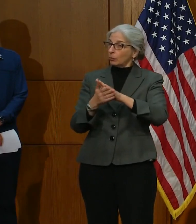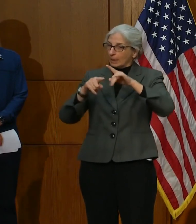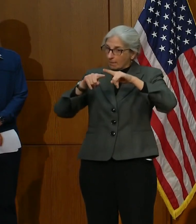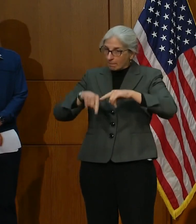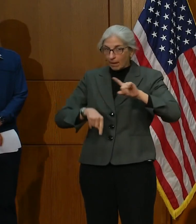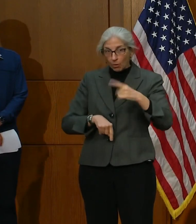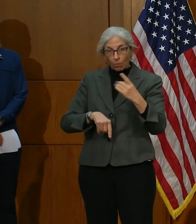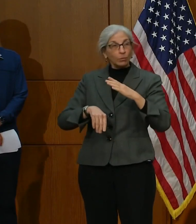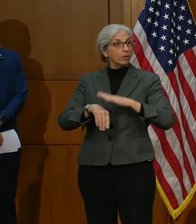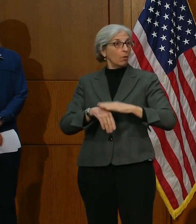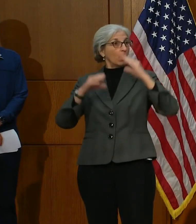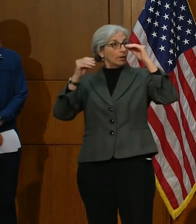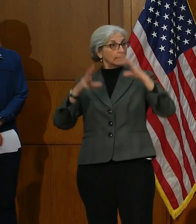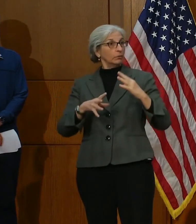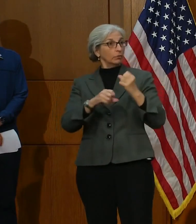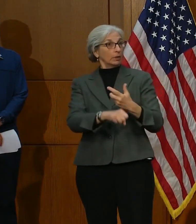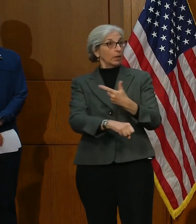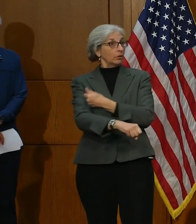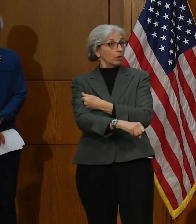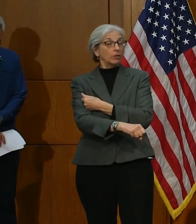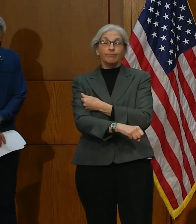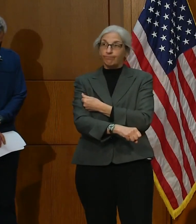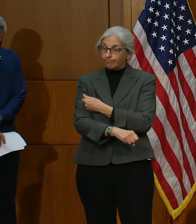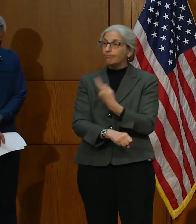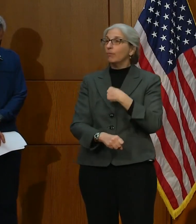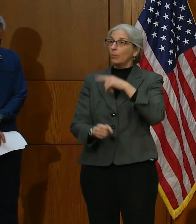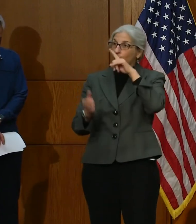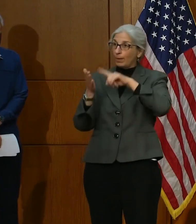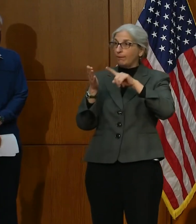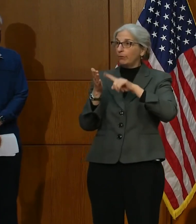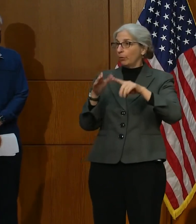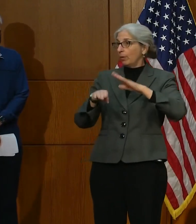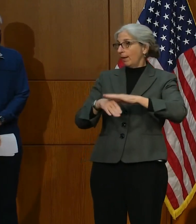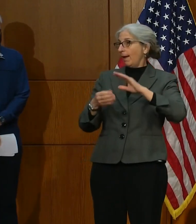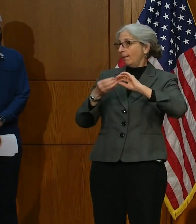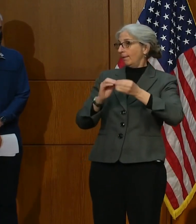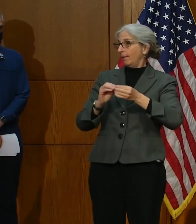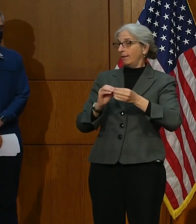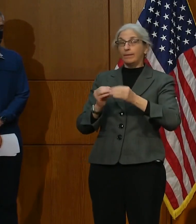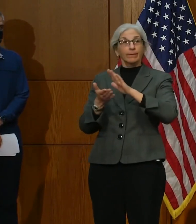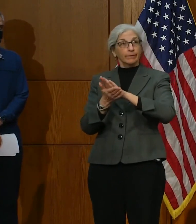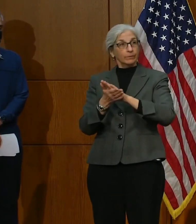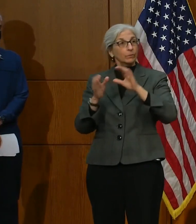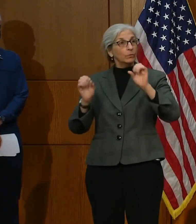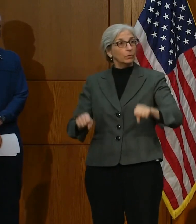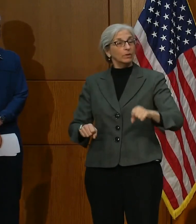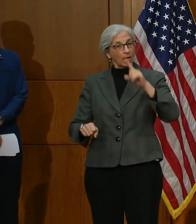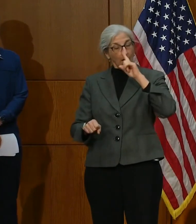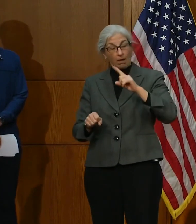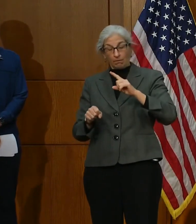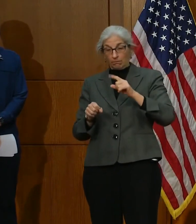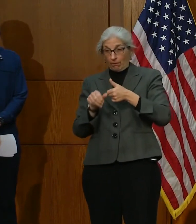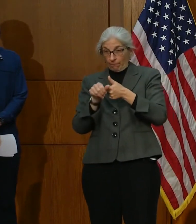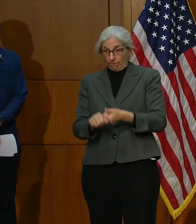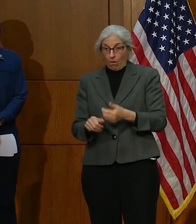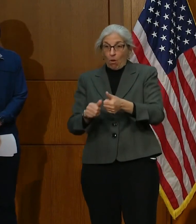INTO THE CLASSROOM IS TOTALLY DEPENDENT ON. WE HAVE LOOKED AT THE DATA VERY CAREFULLY. IRIS